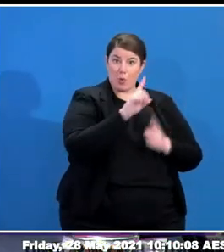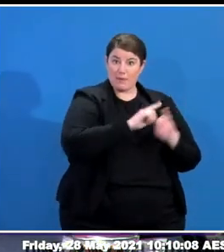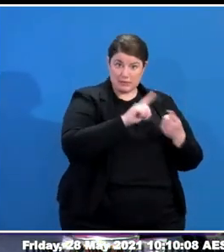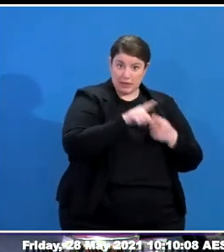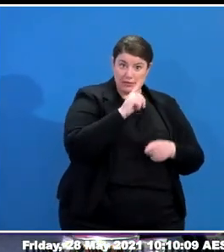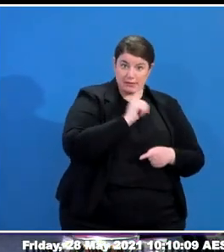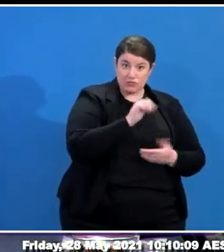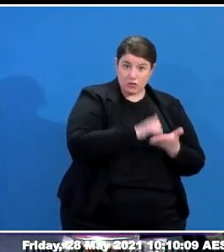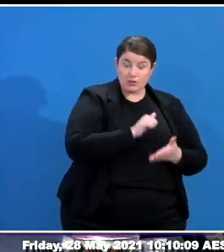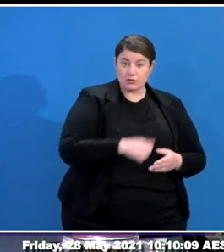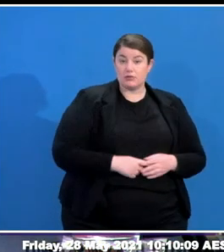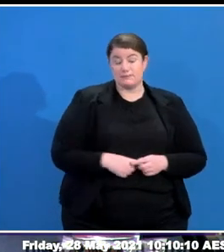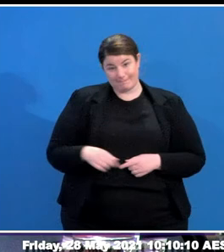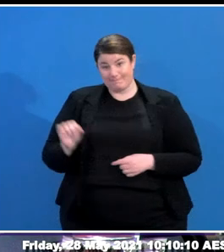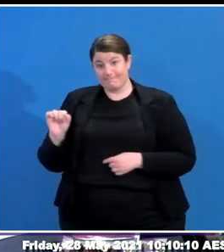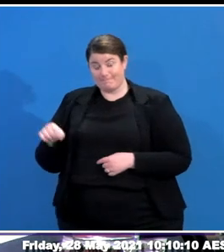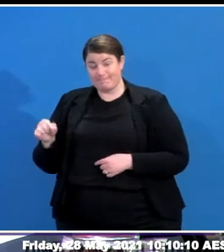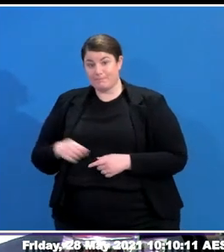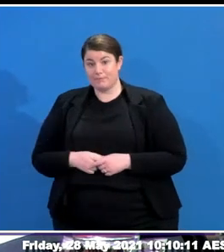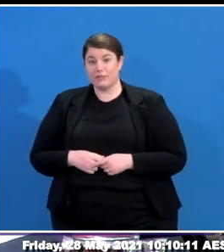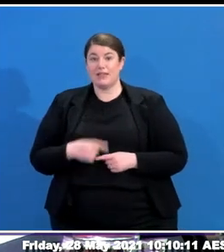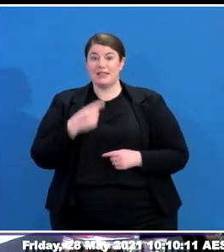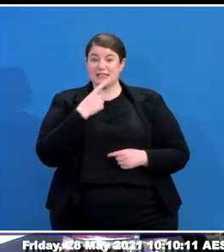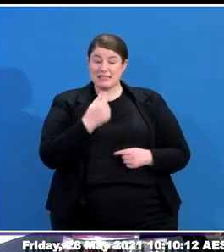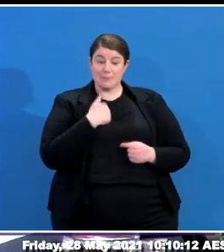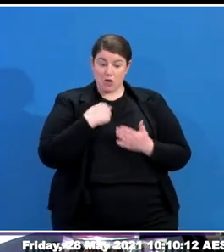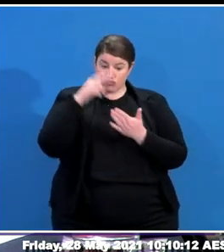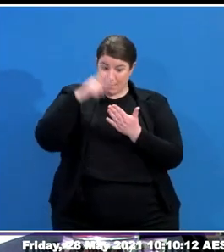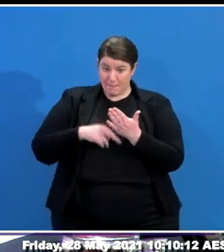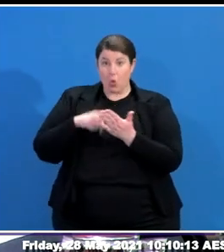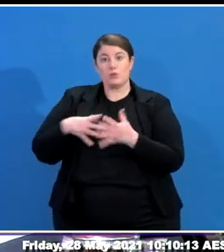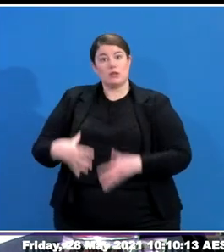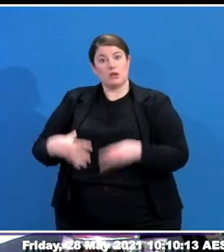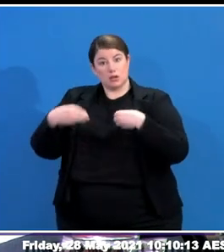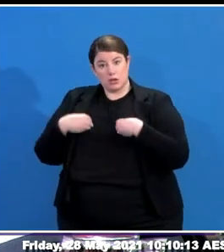And it says that the Board --- my report was noted and taken as read. It said it was noted.